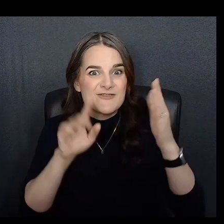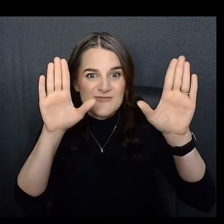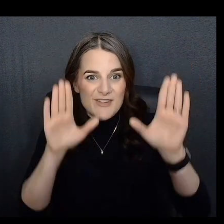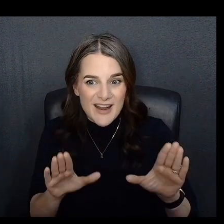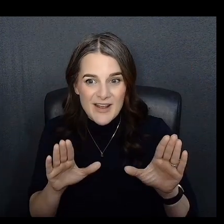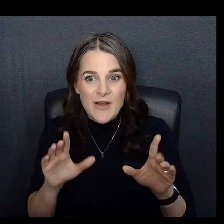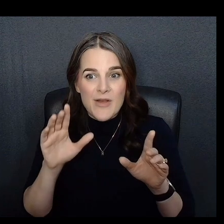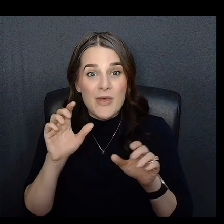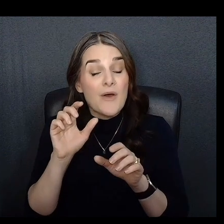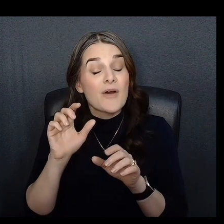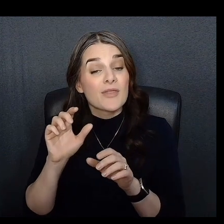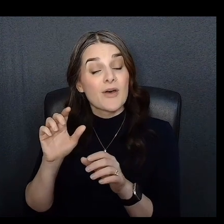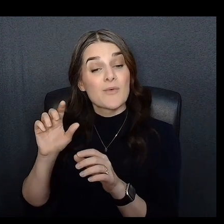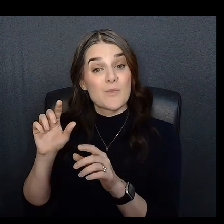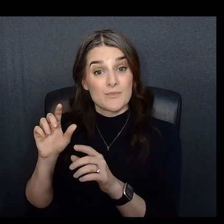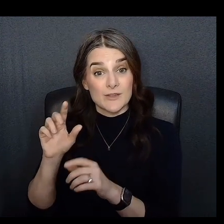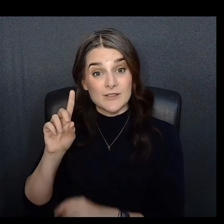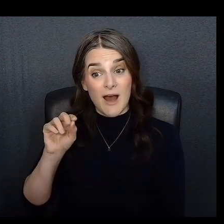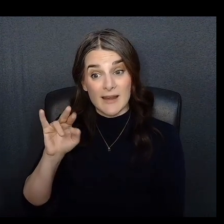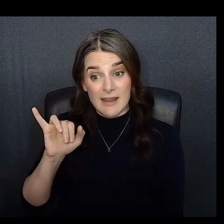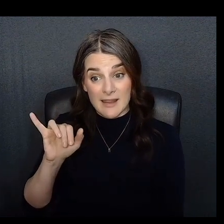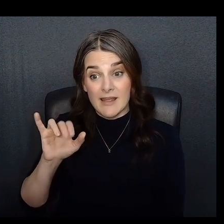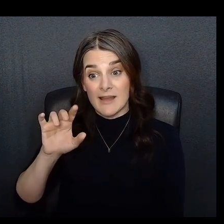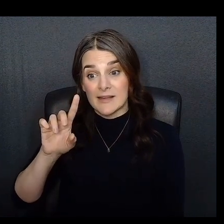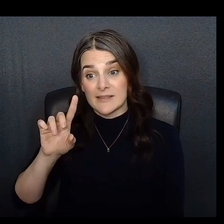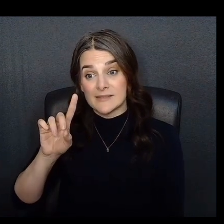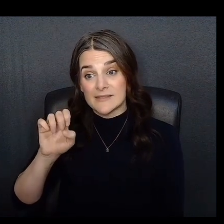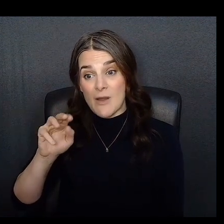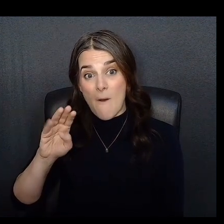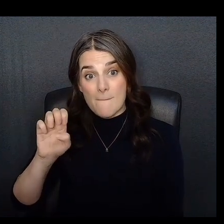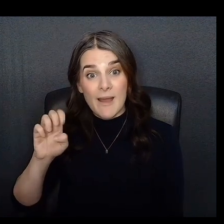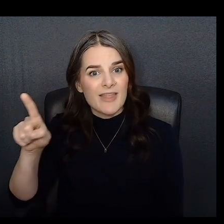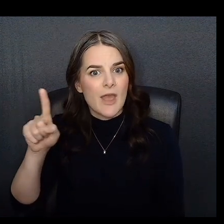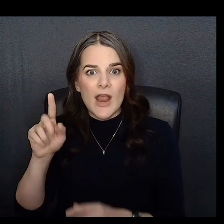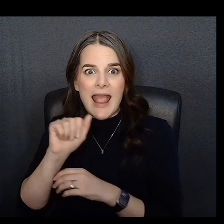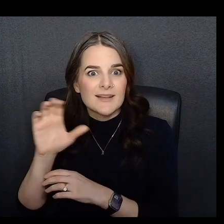They are an AAC user and have some great publications